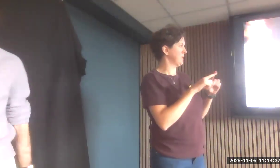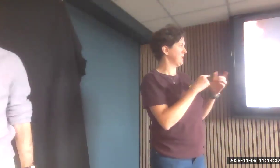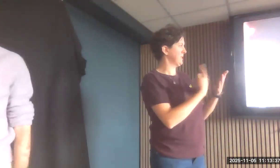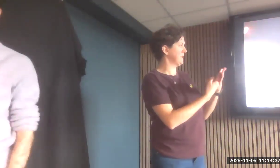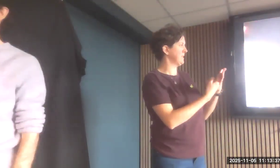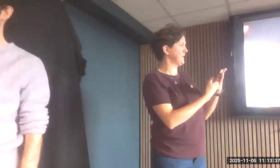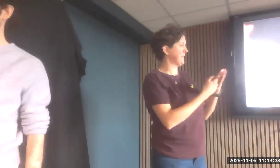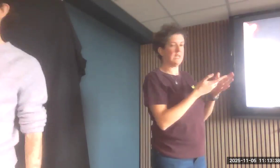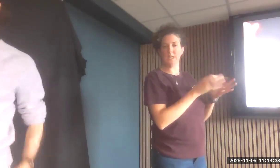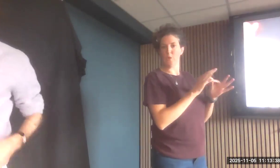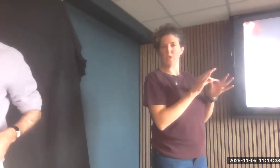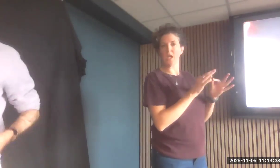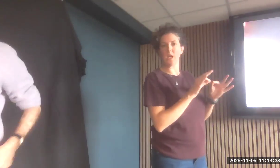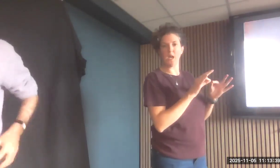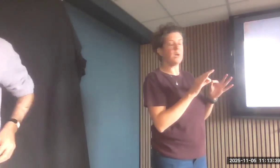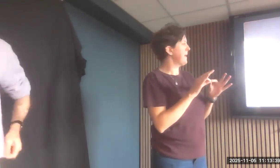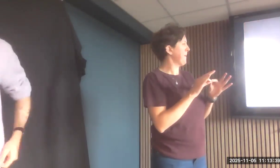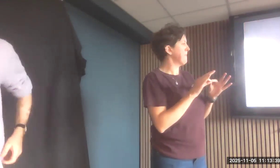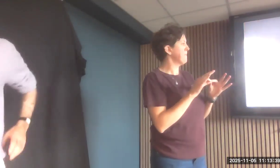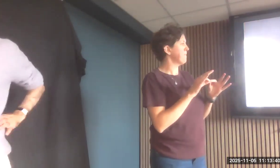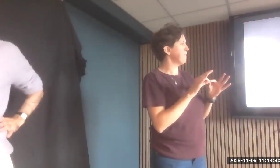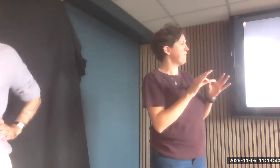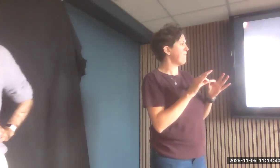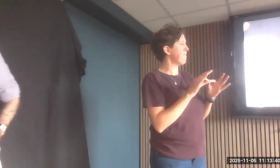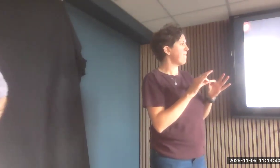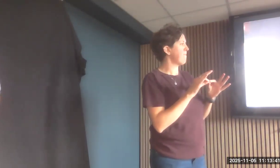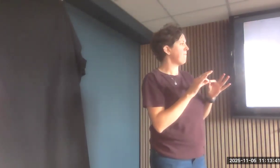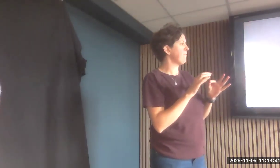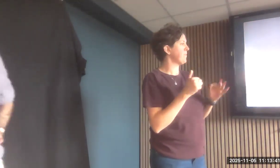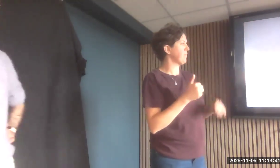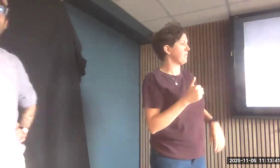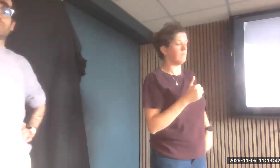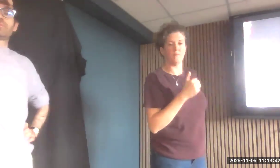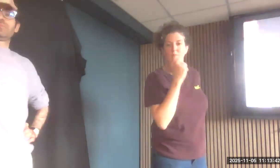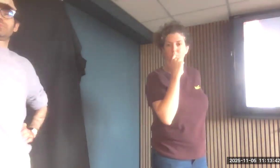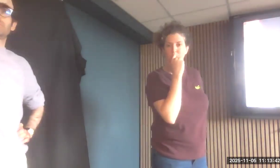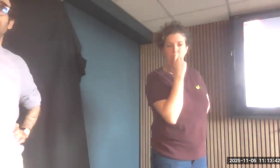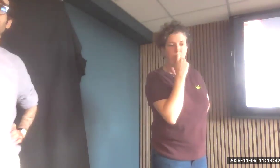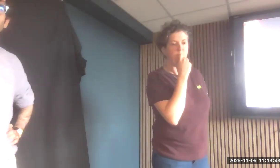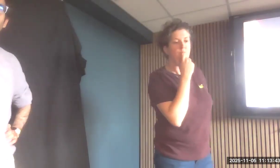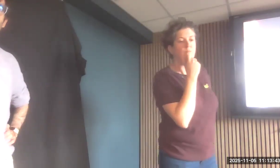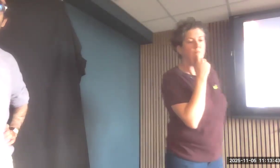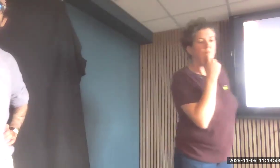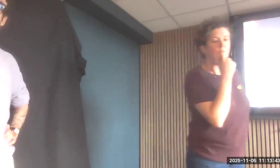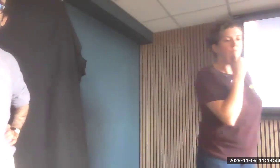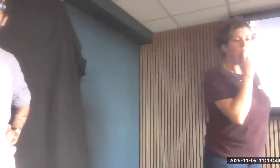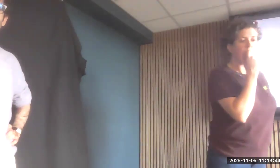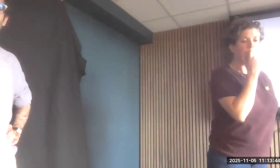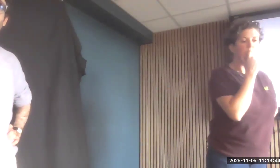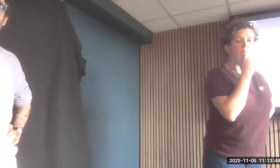Yeah, we'll just change the screen to make sure that we can see an interpreter.